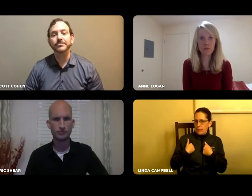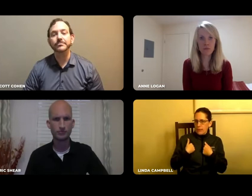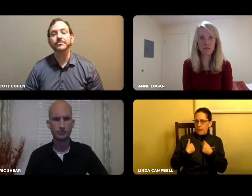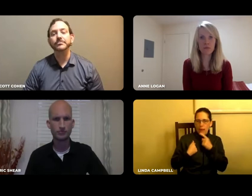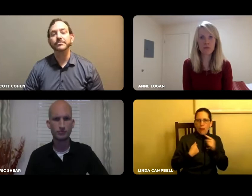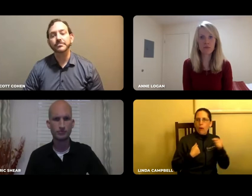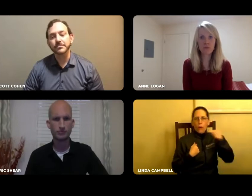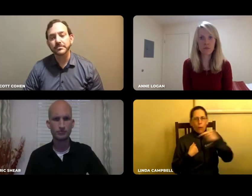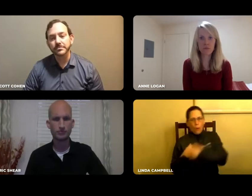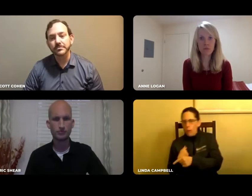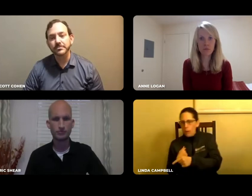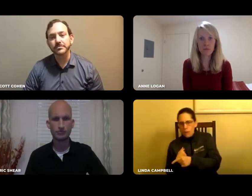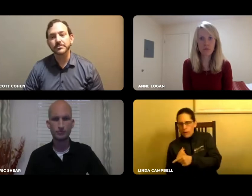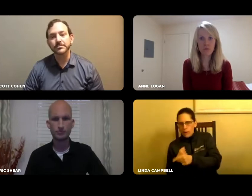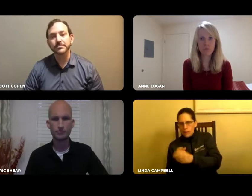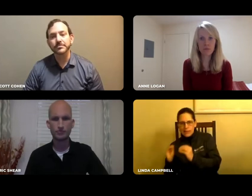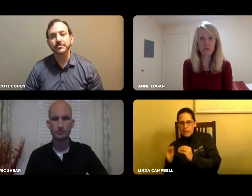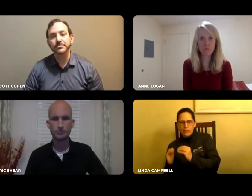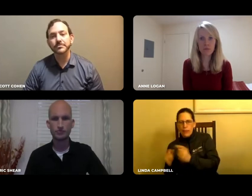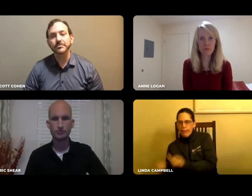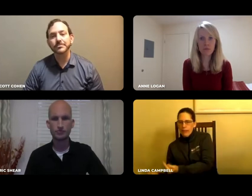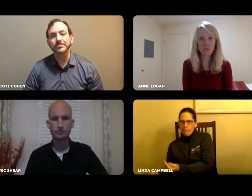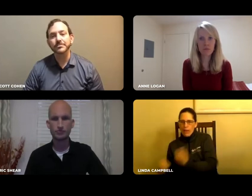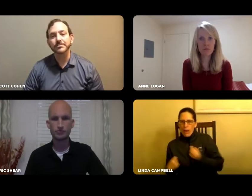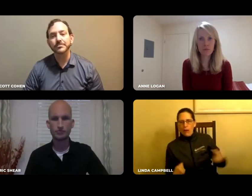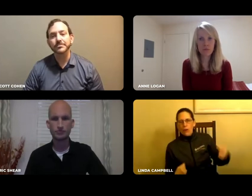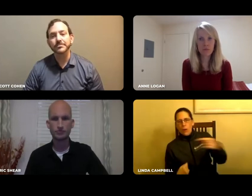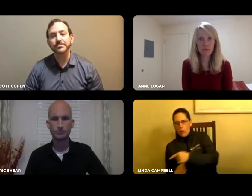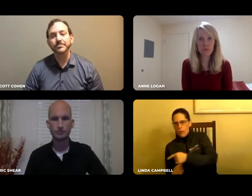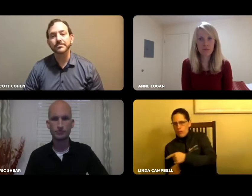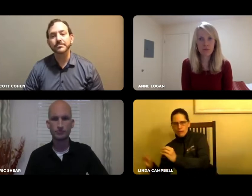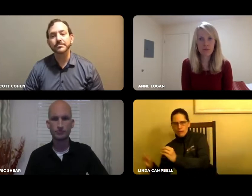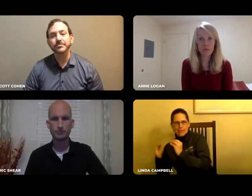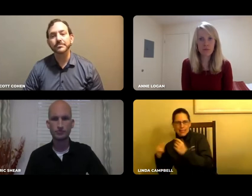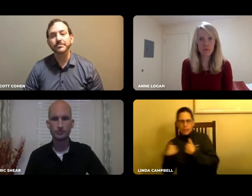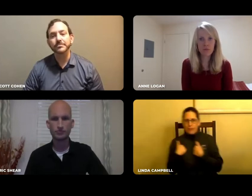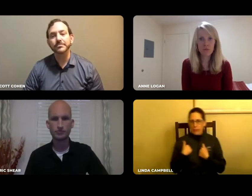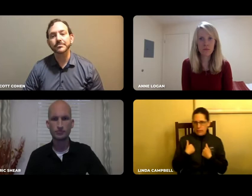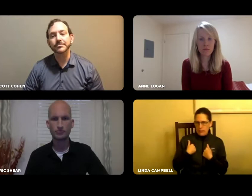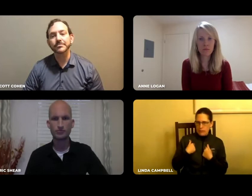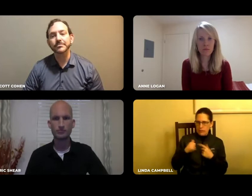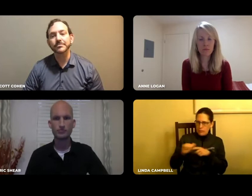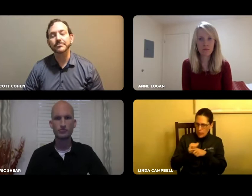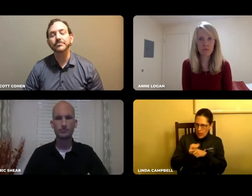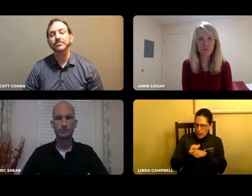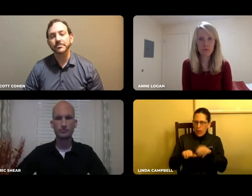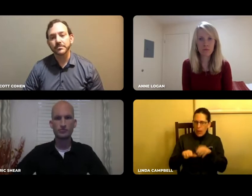I wasn't going there to teach. They in turn were teaching me their practices,